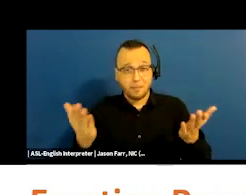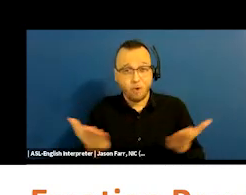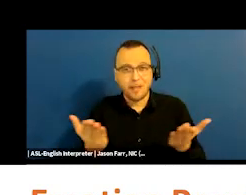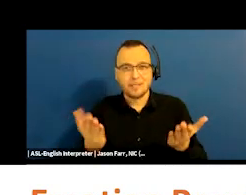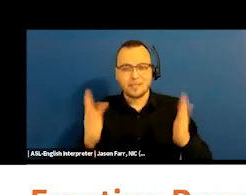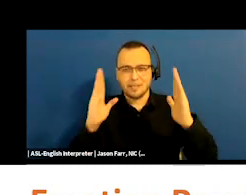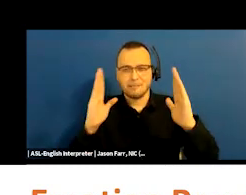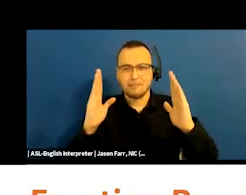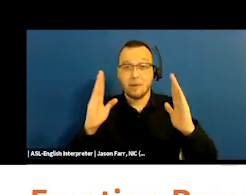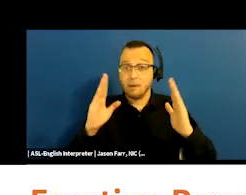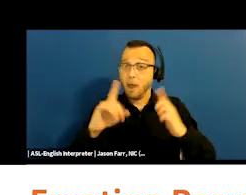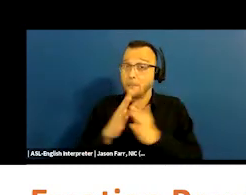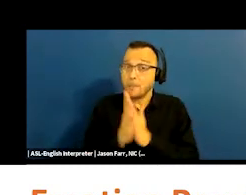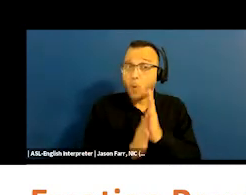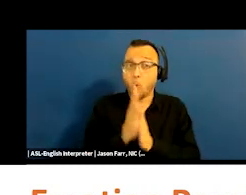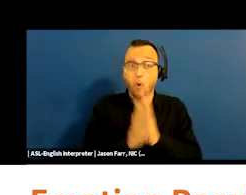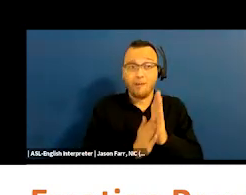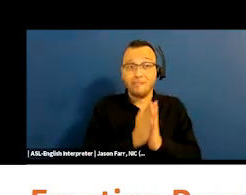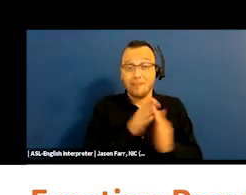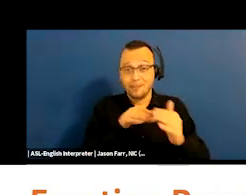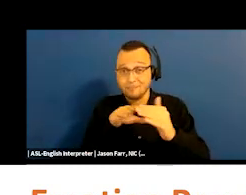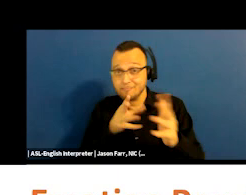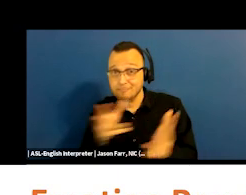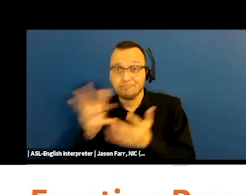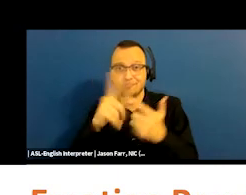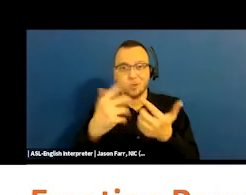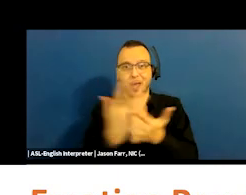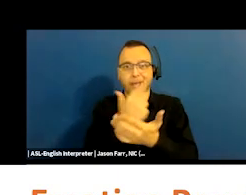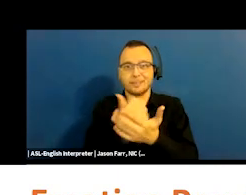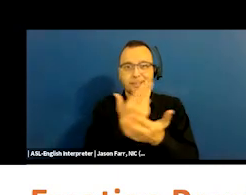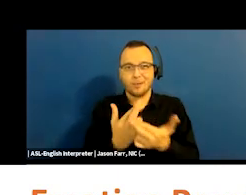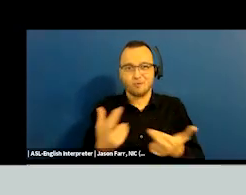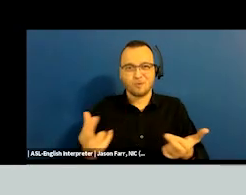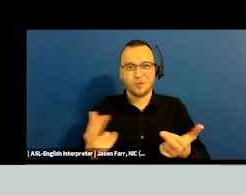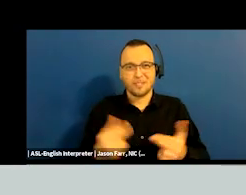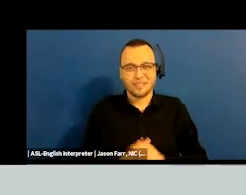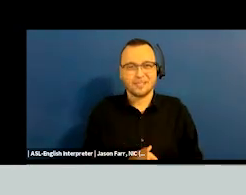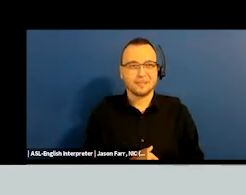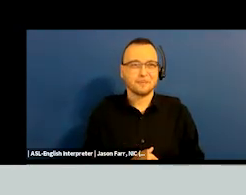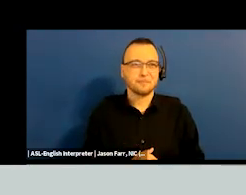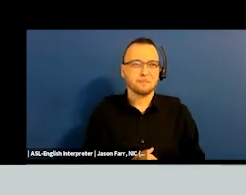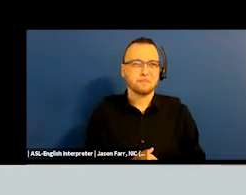and promote some of these regulating abilities so that they're able to move